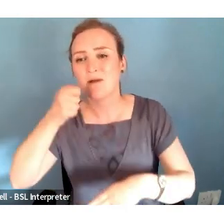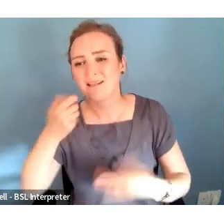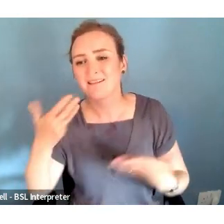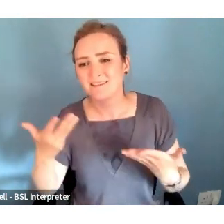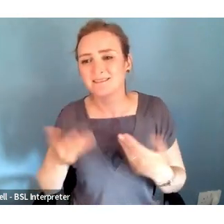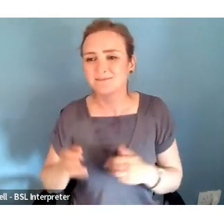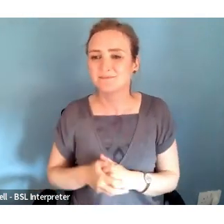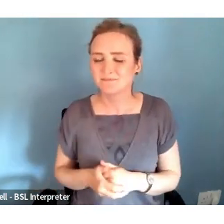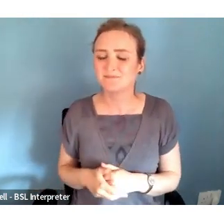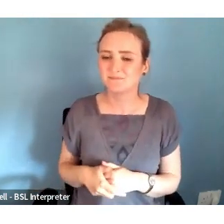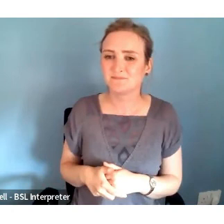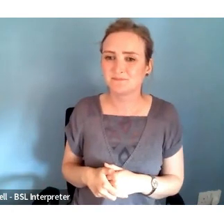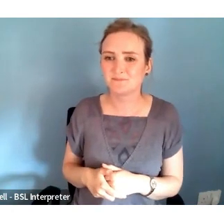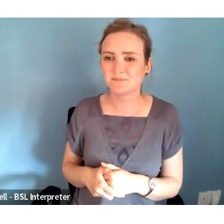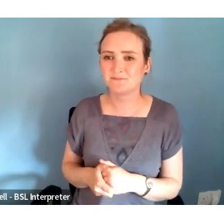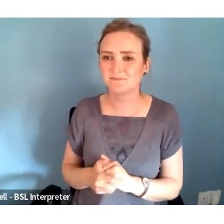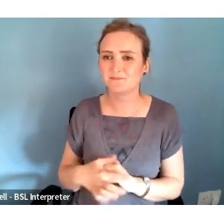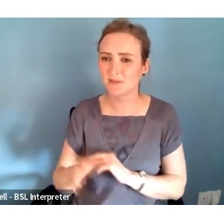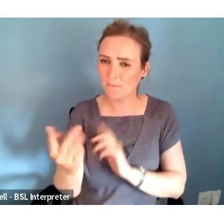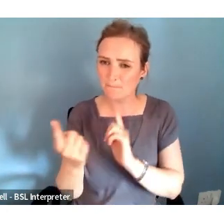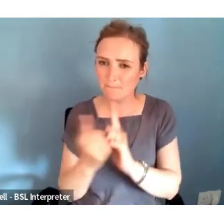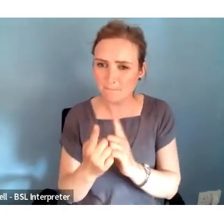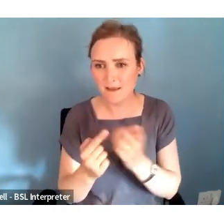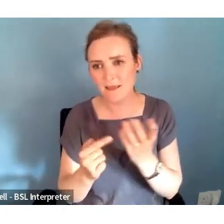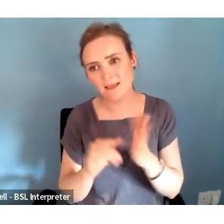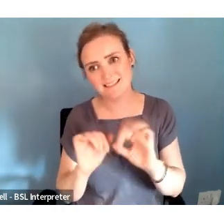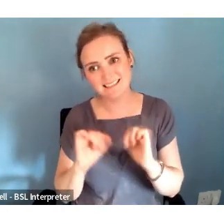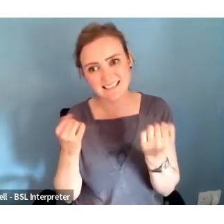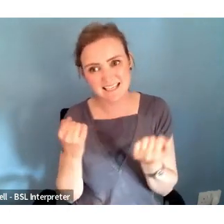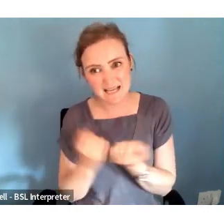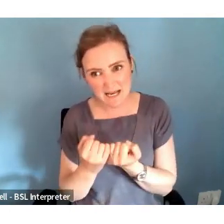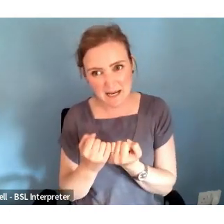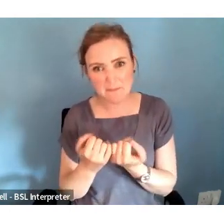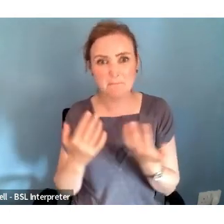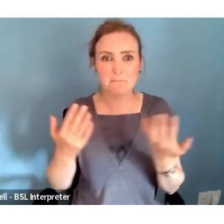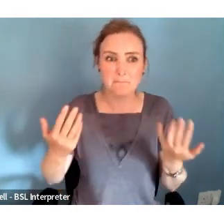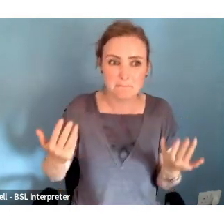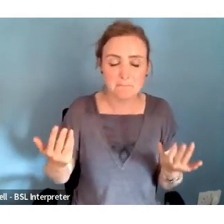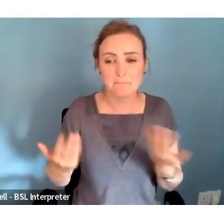things. Meet the Team, more stories about people